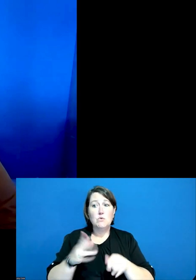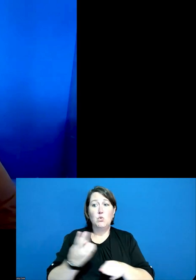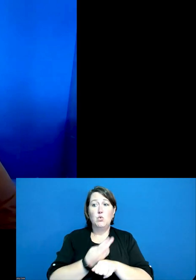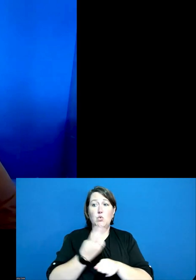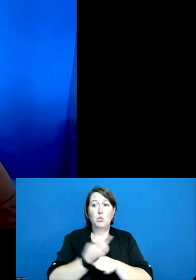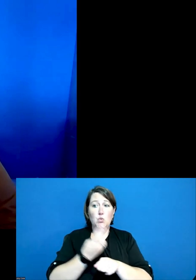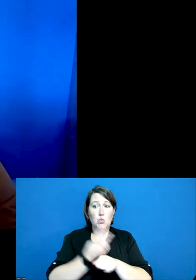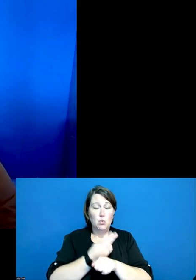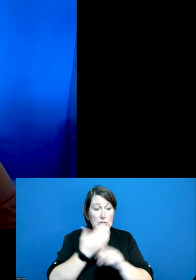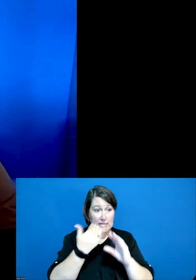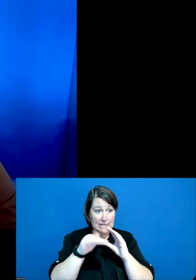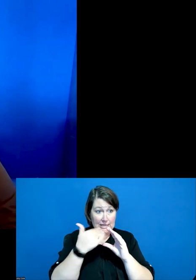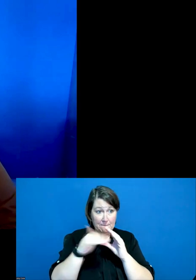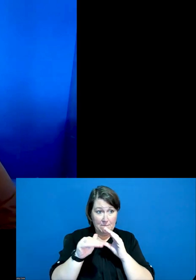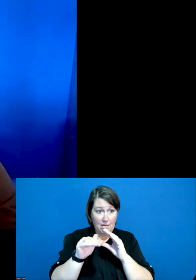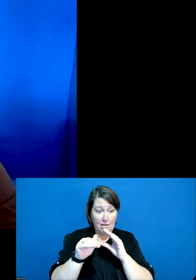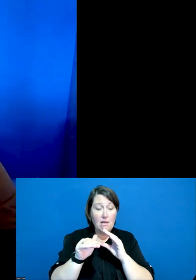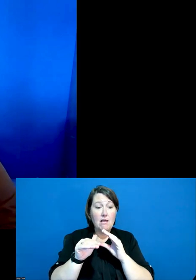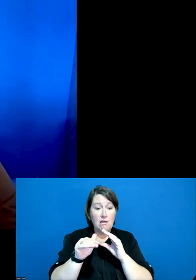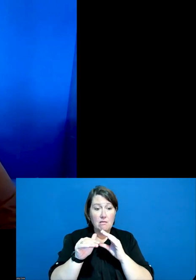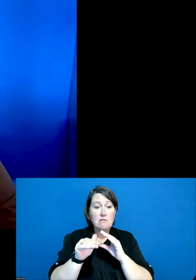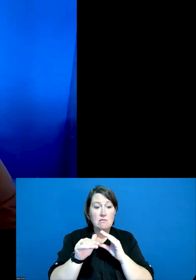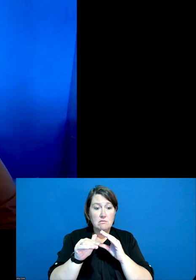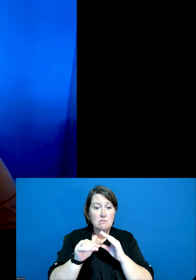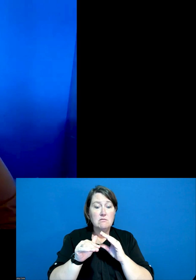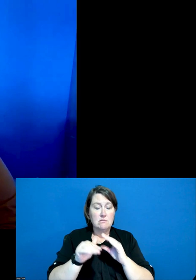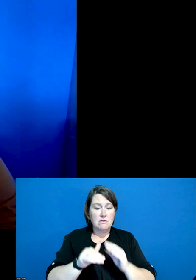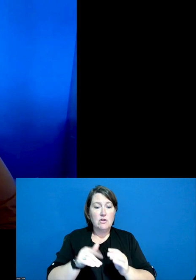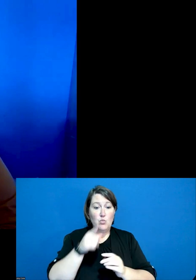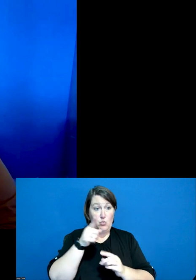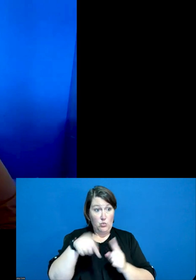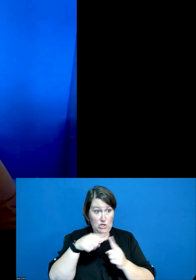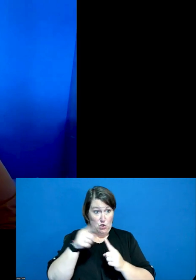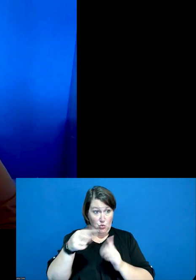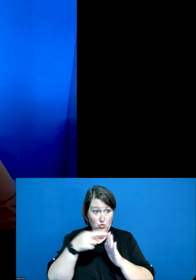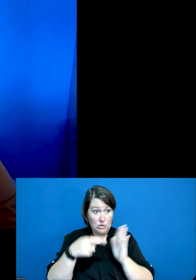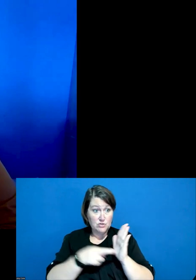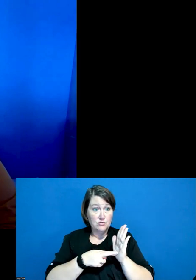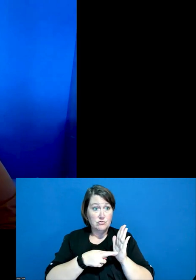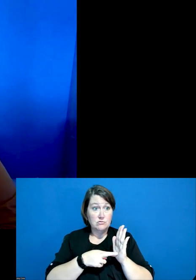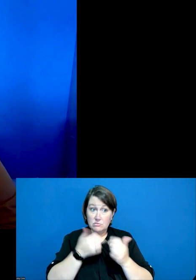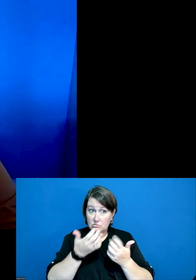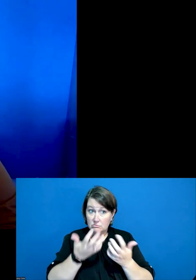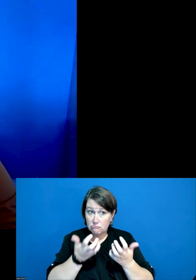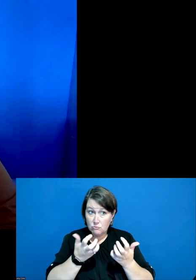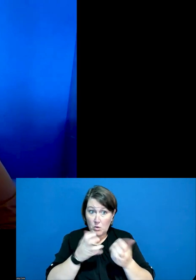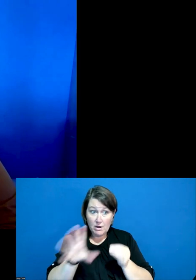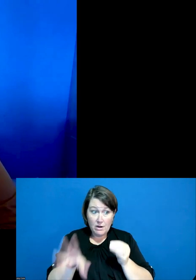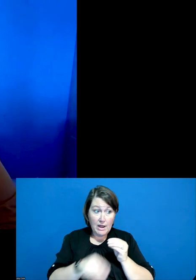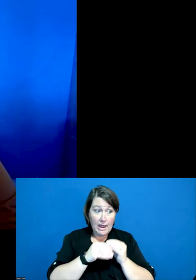the e mail addresses you used W registering. And anyone else want to add something to the question and answer fields.